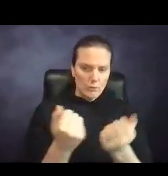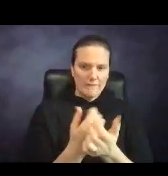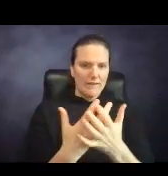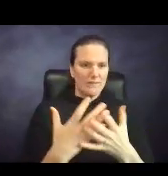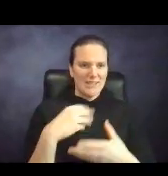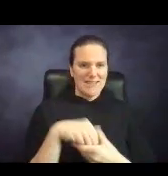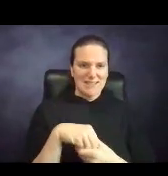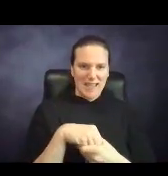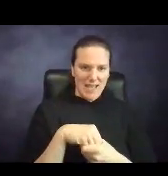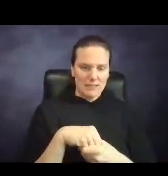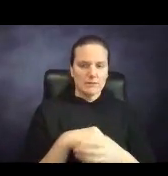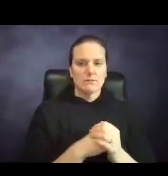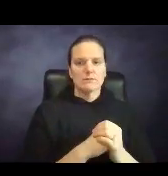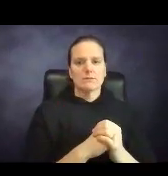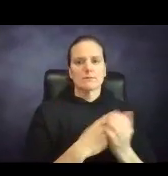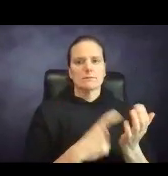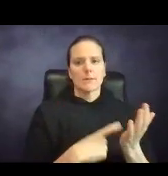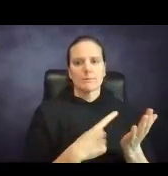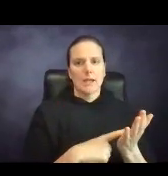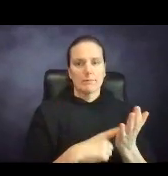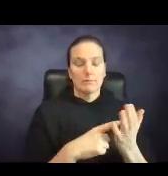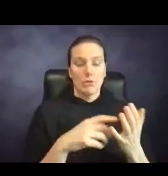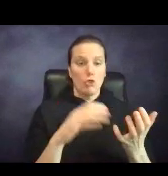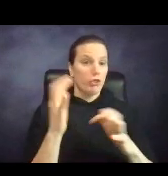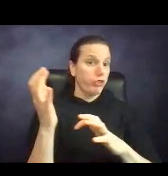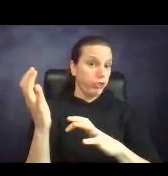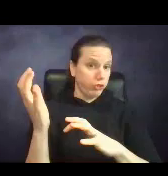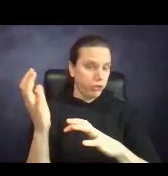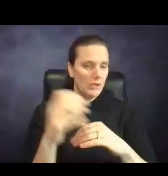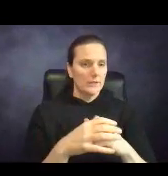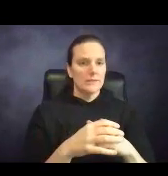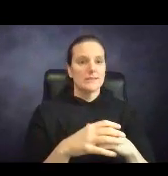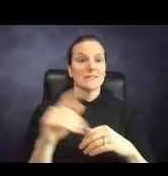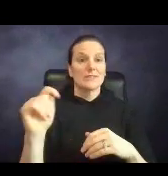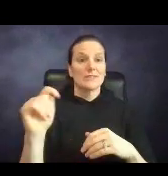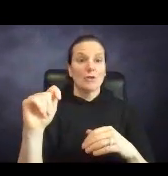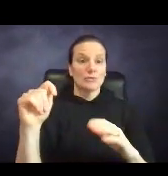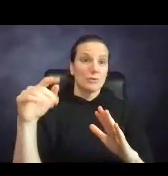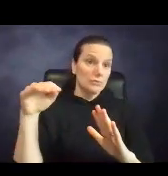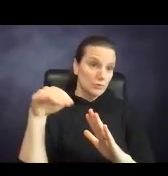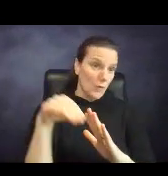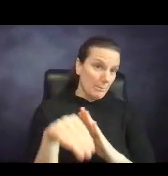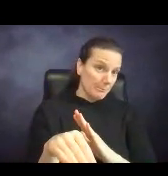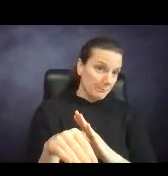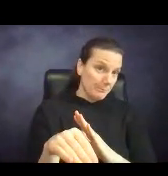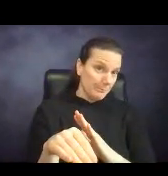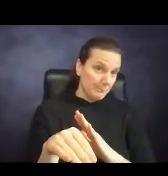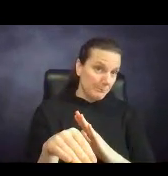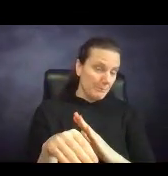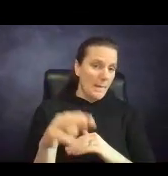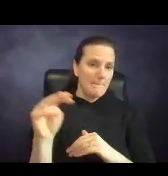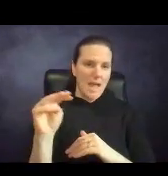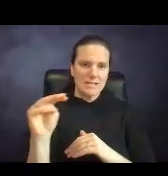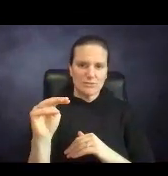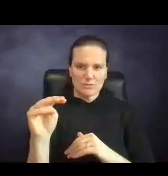And so sometimes they get out of harmony. And so when our testosterone drops, it does have masculine energy, masculine not meaning man,